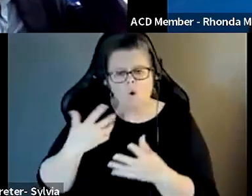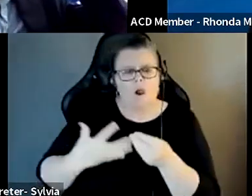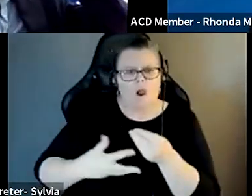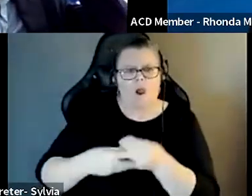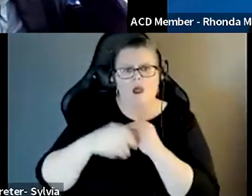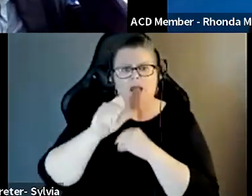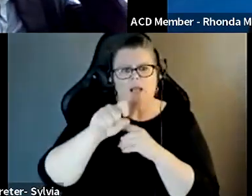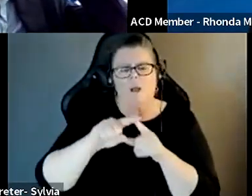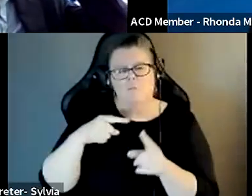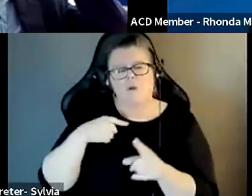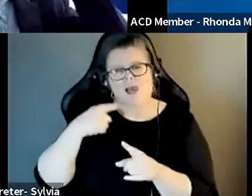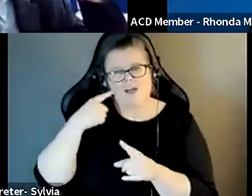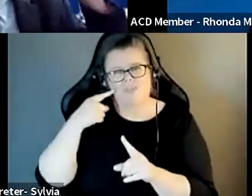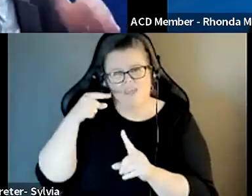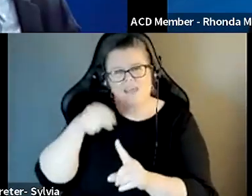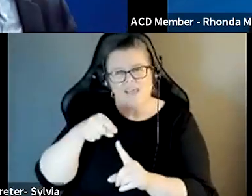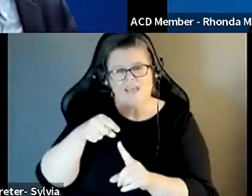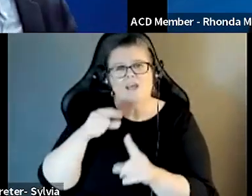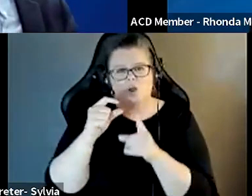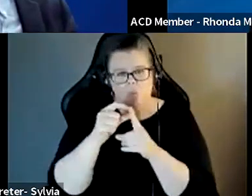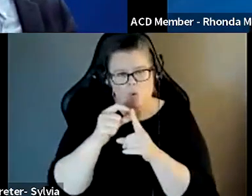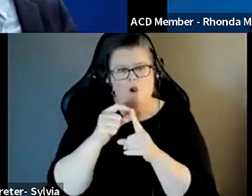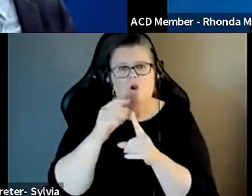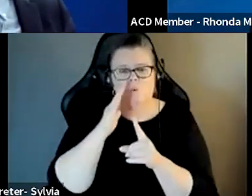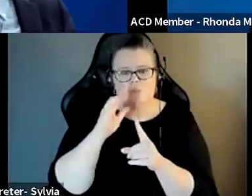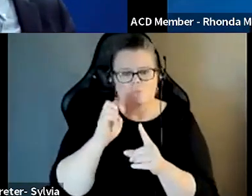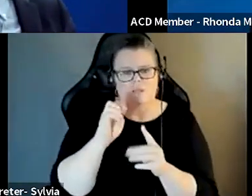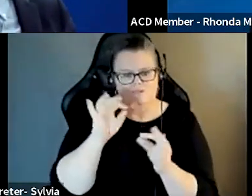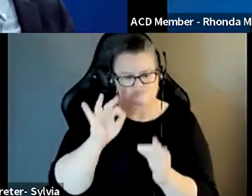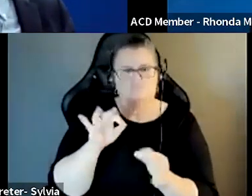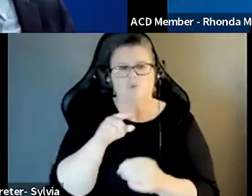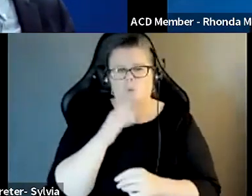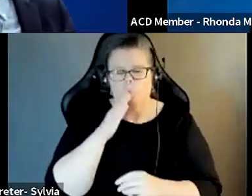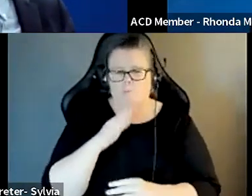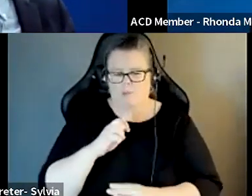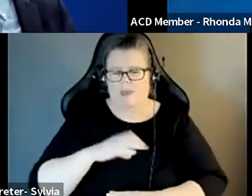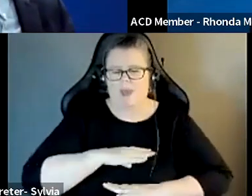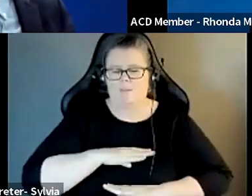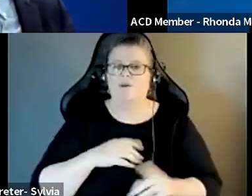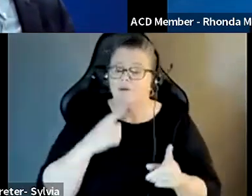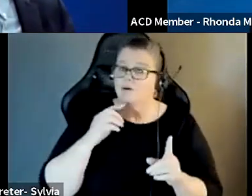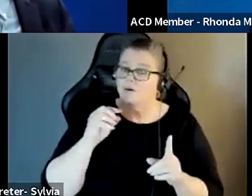to put that in the wording well enough that you'll be happy with it. Okay. Thank you. Okay. Thanks, Jim.